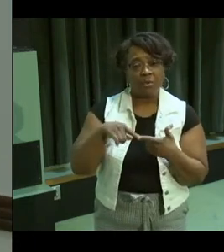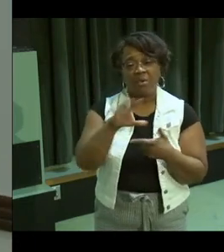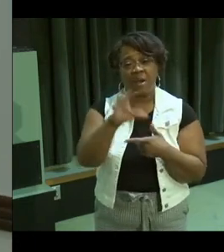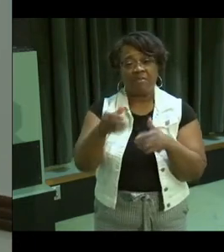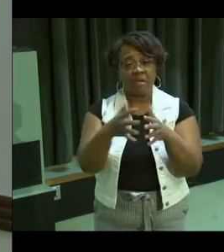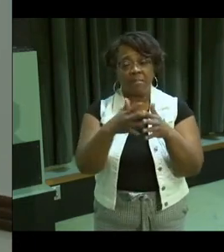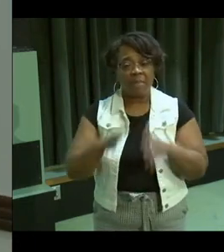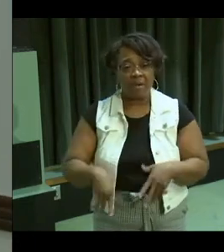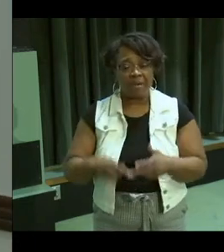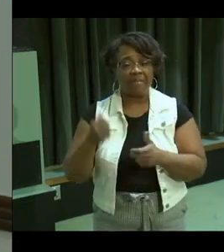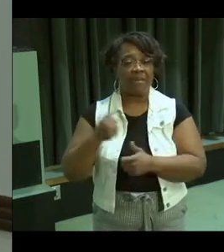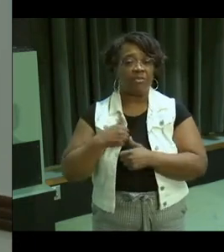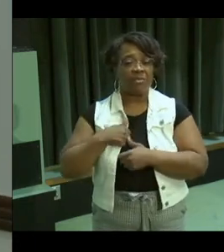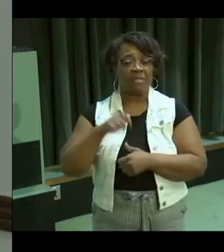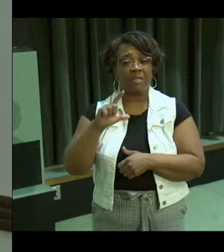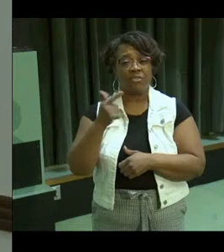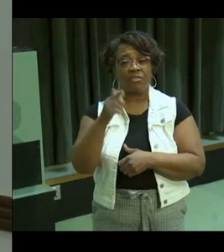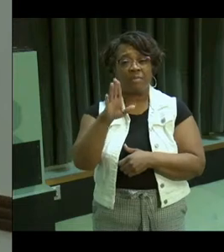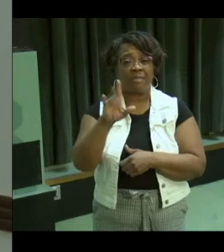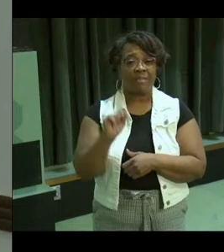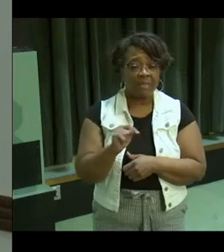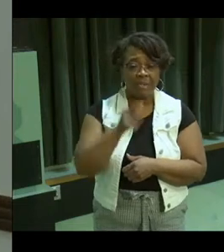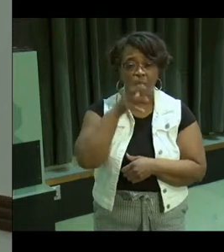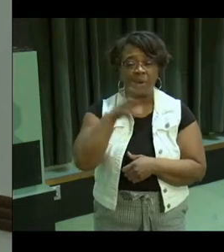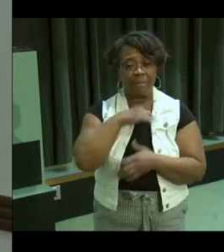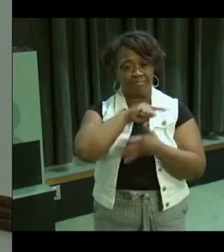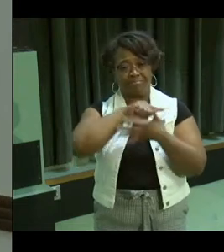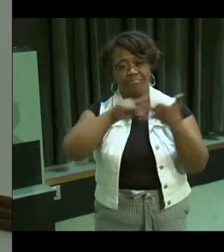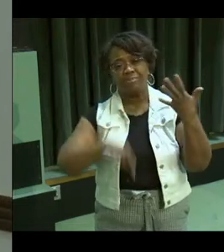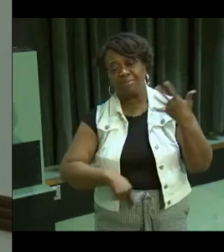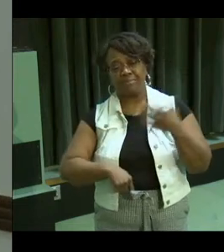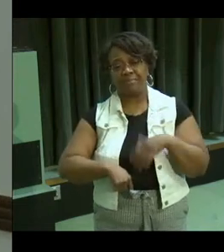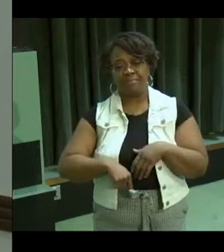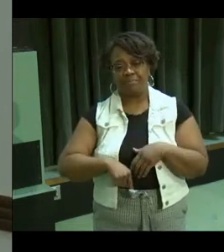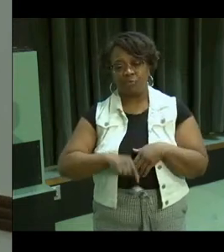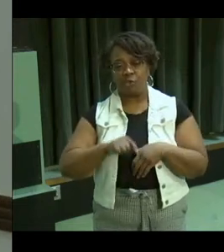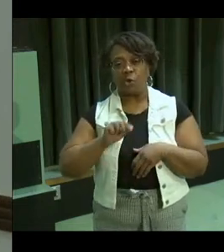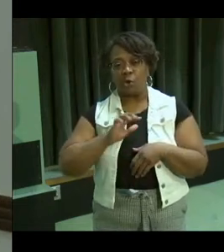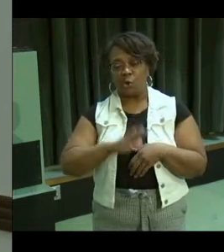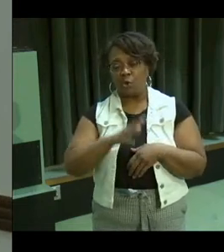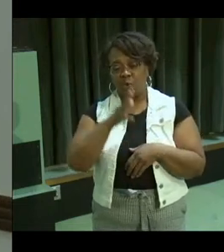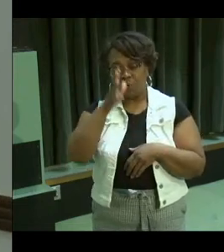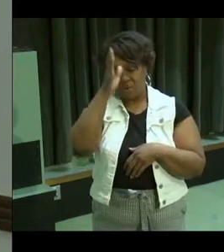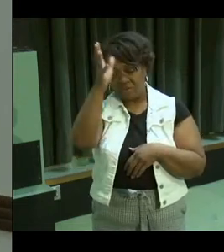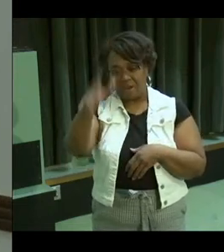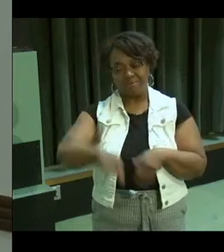African American veterans, LGBT